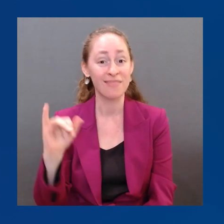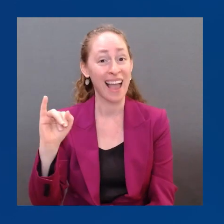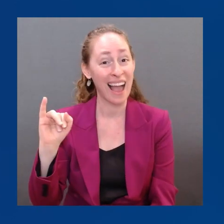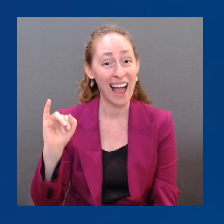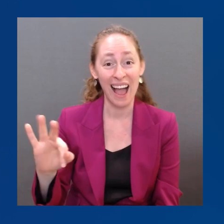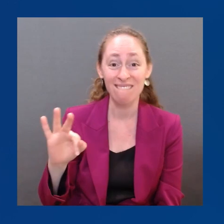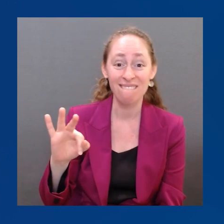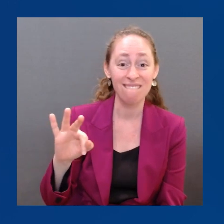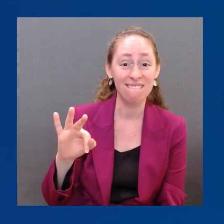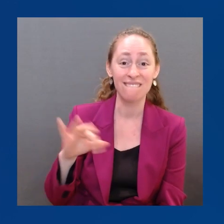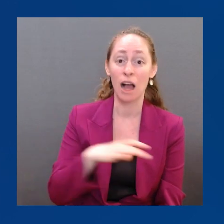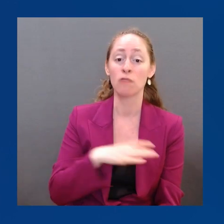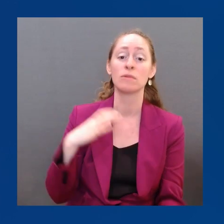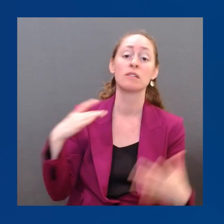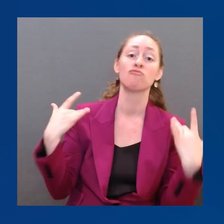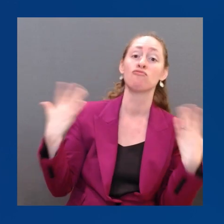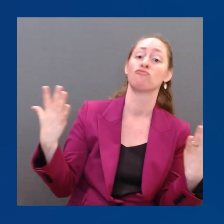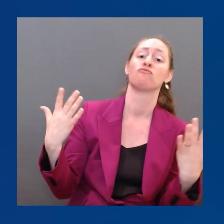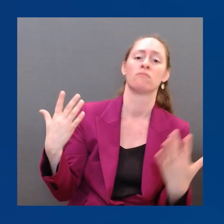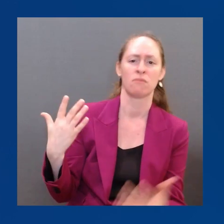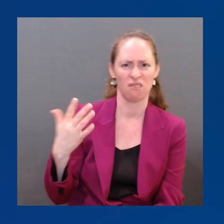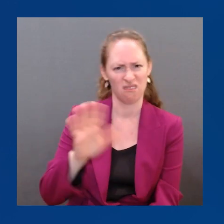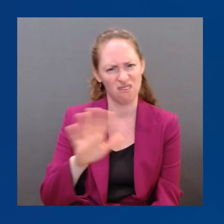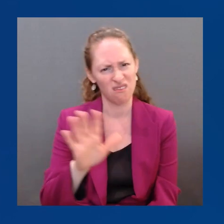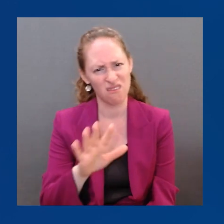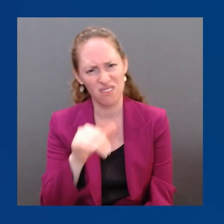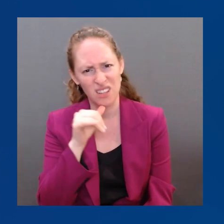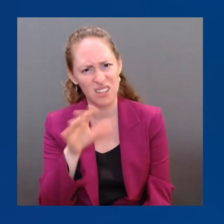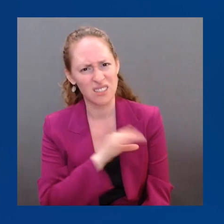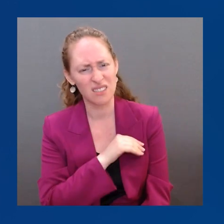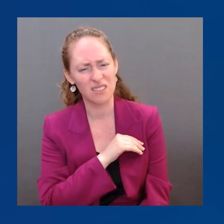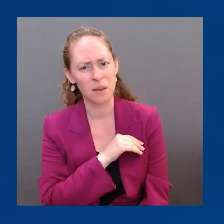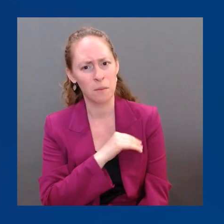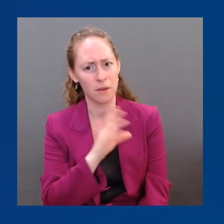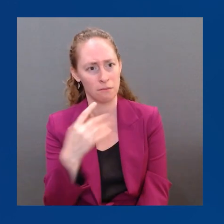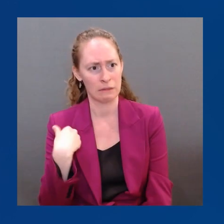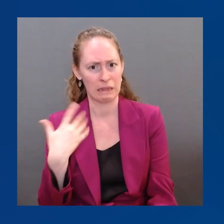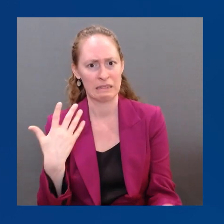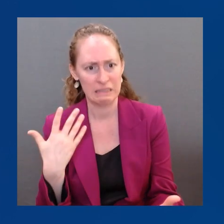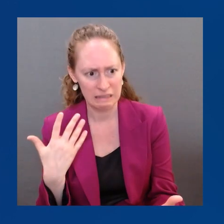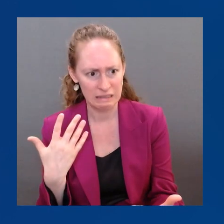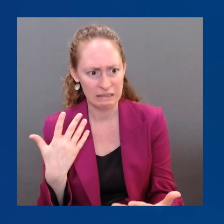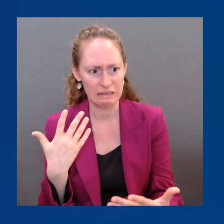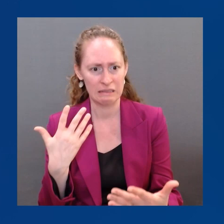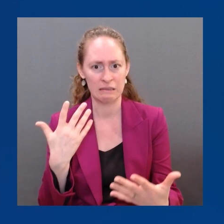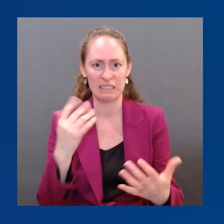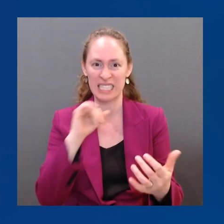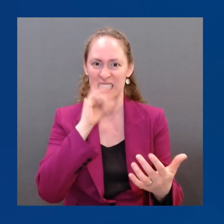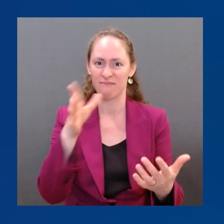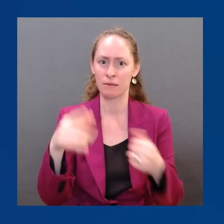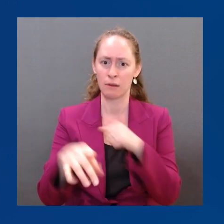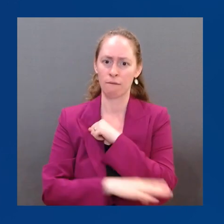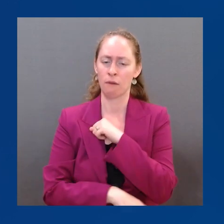to go into the fall and winter with zero vaccines. I am confident we'll find money to be able to get some Americans vaccinated,